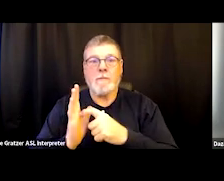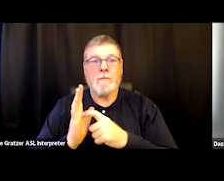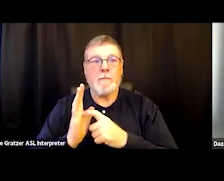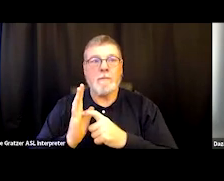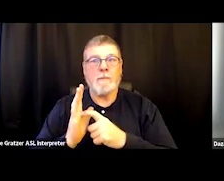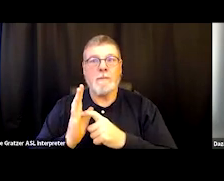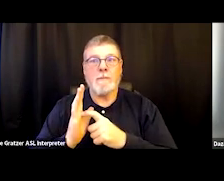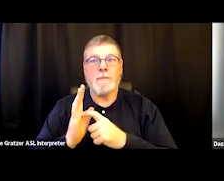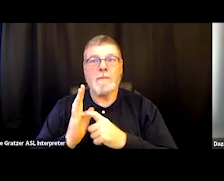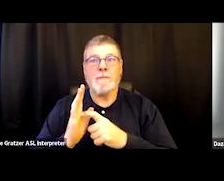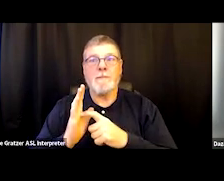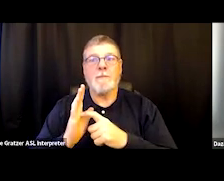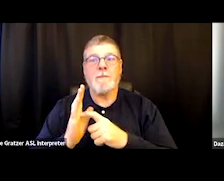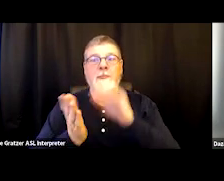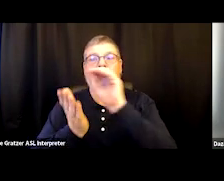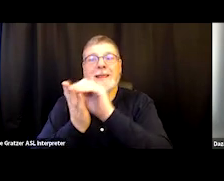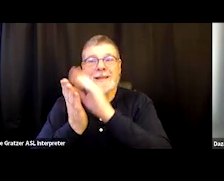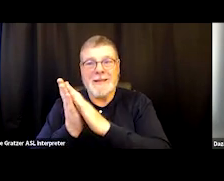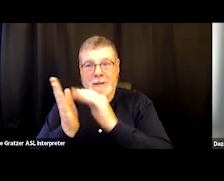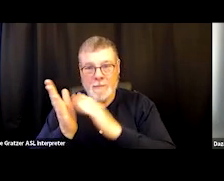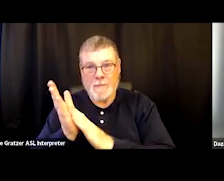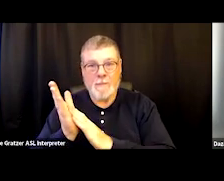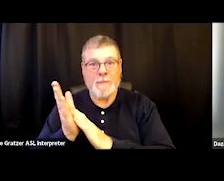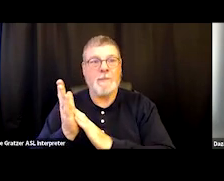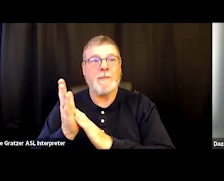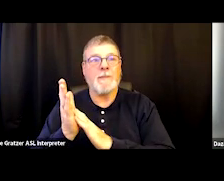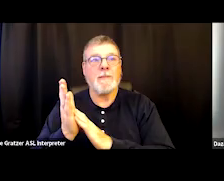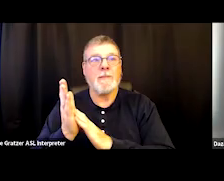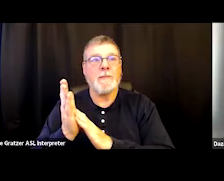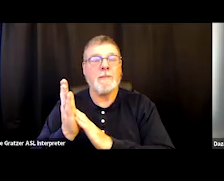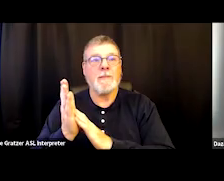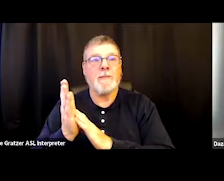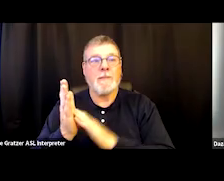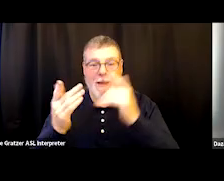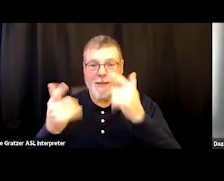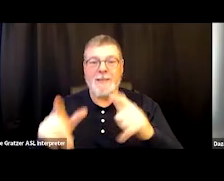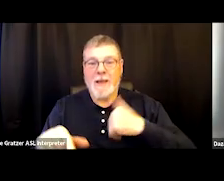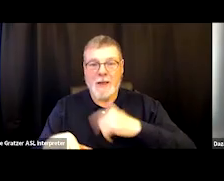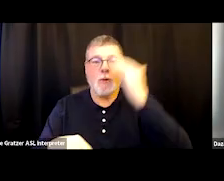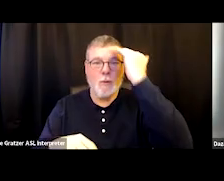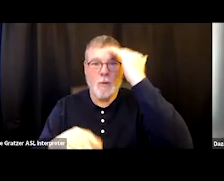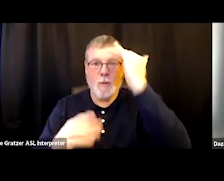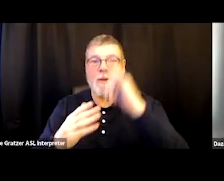the documentation that really lets us know that there has been some impairment